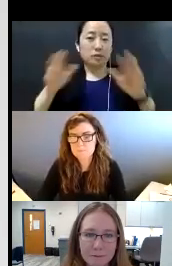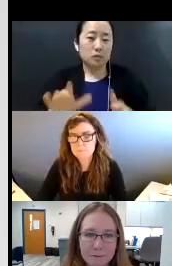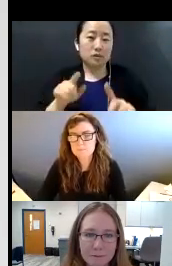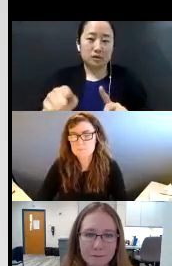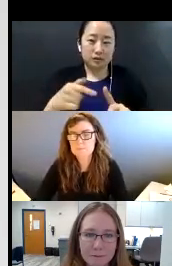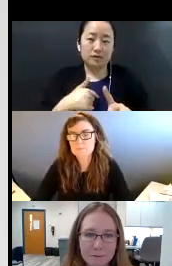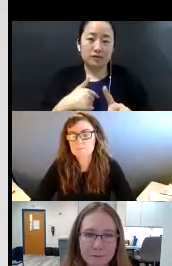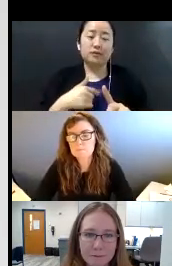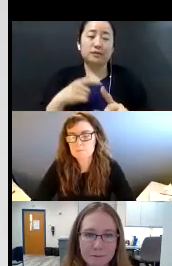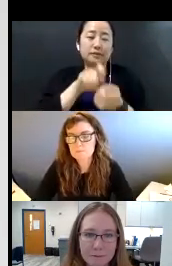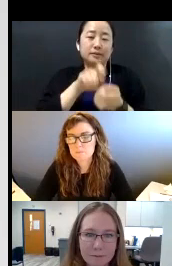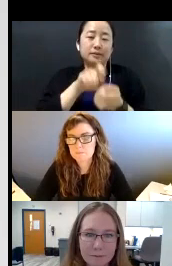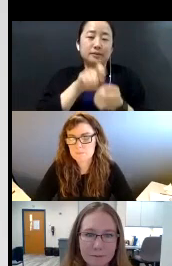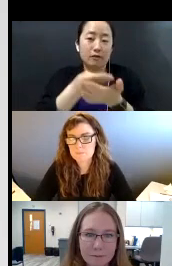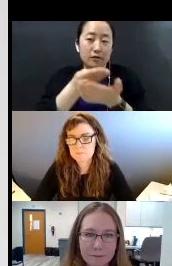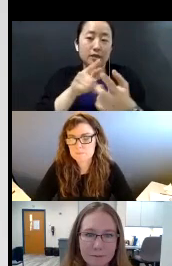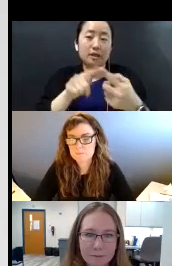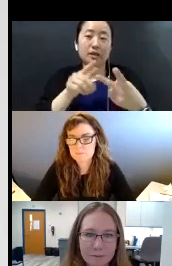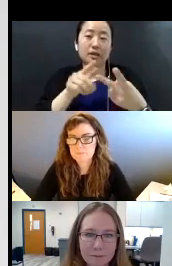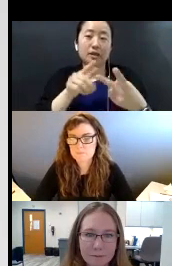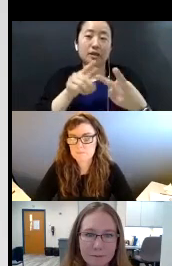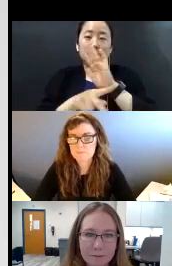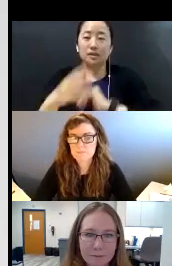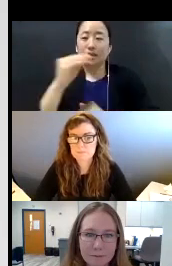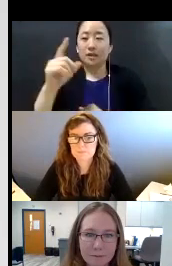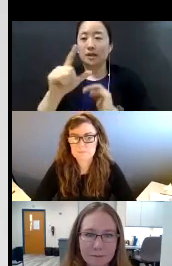FUNDING AND FOR POLICY AND LEGISLATION QUESTIONS.